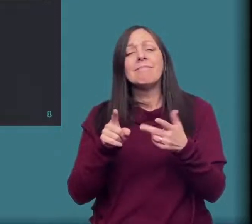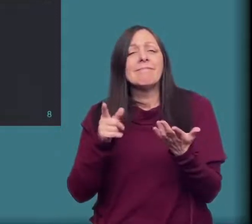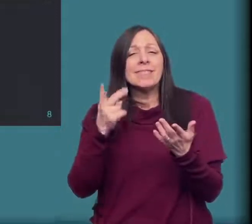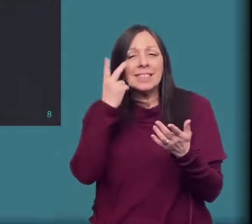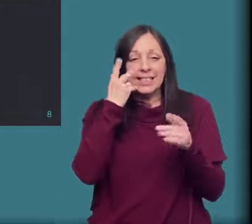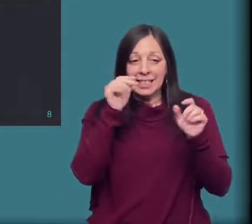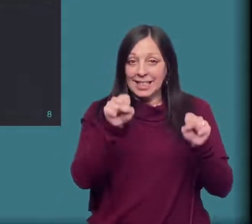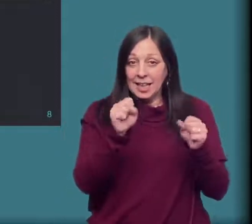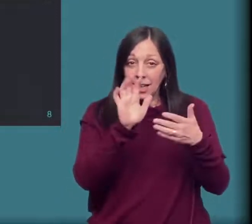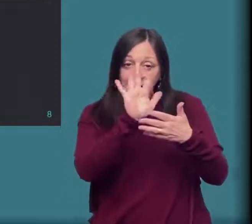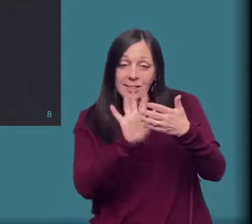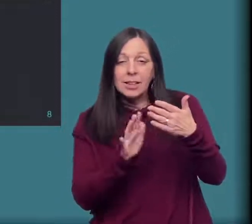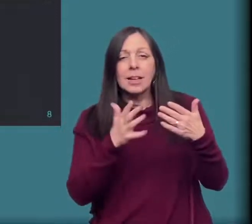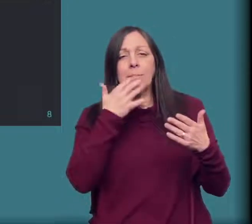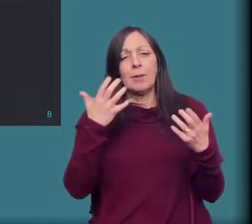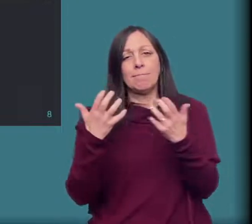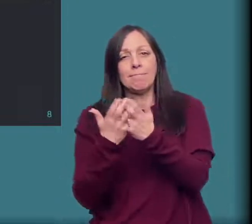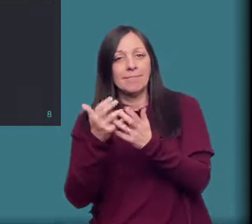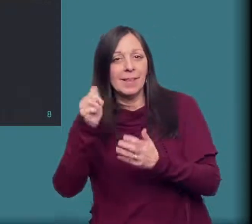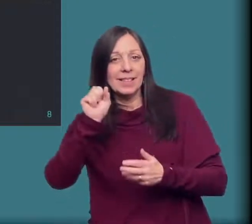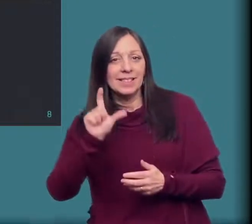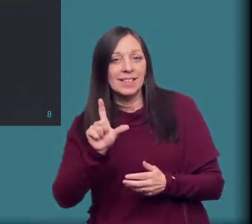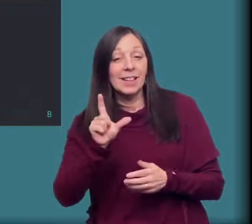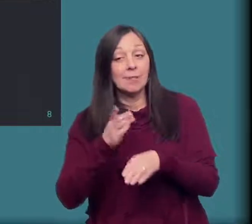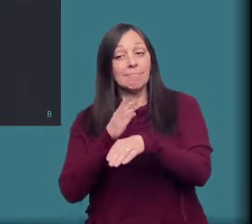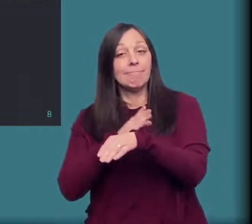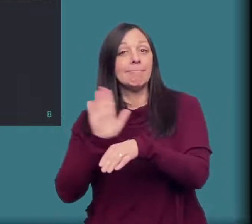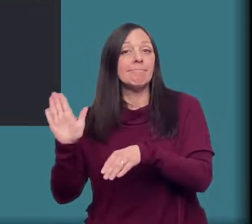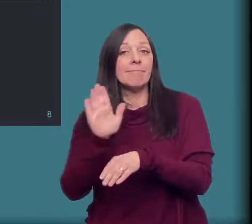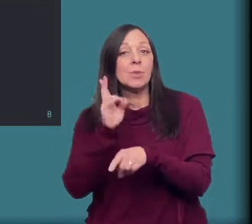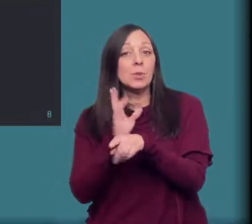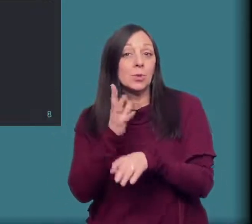The goal here was not to build a full demographic questionnaire, but instead, we wanted to focus